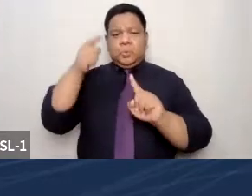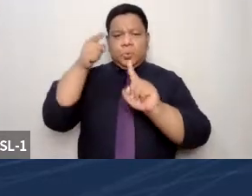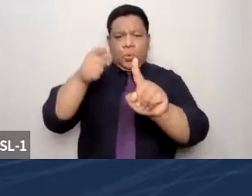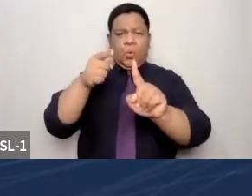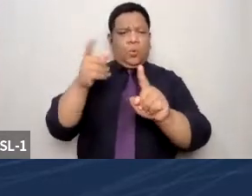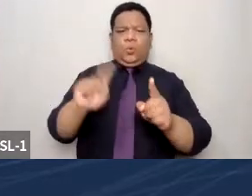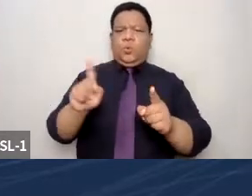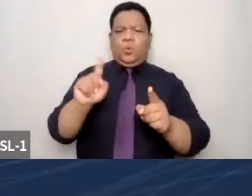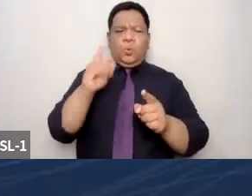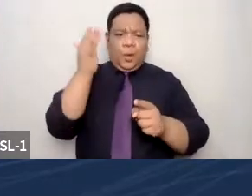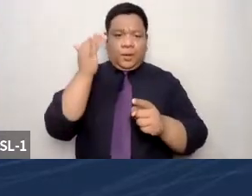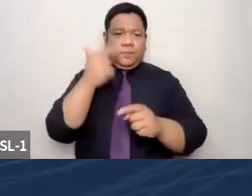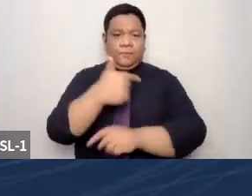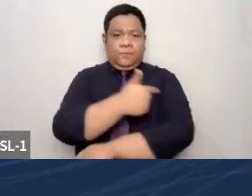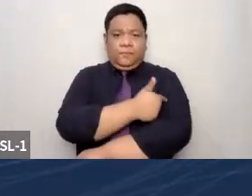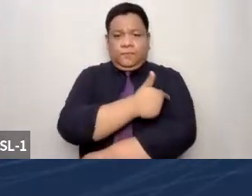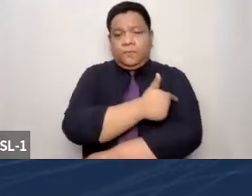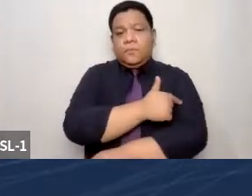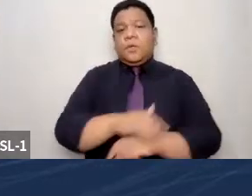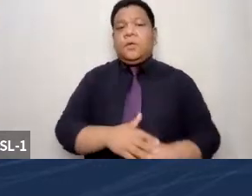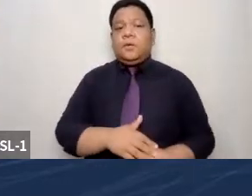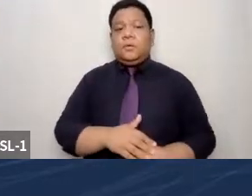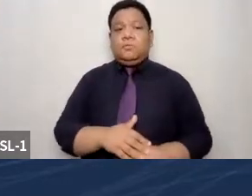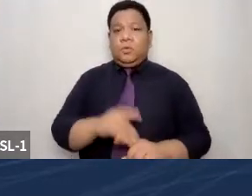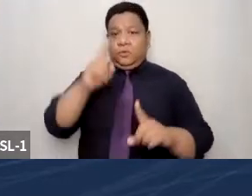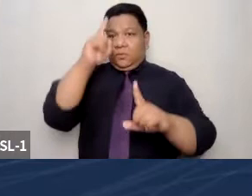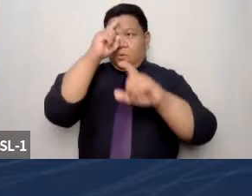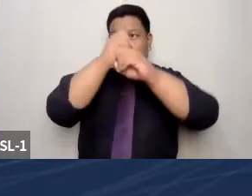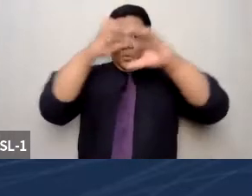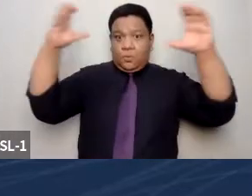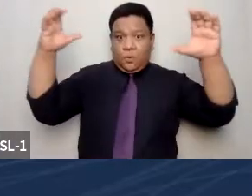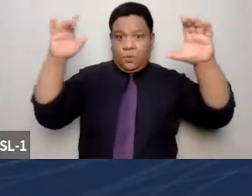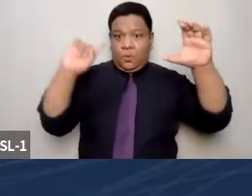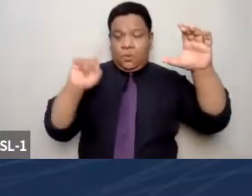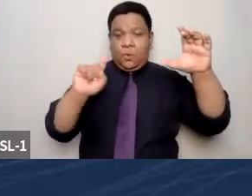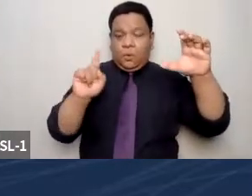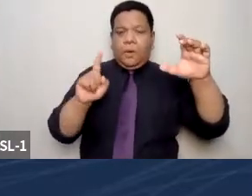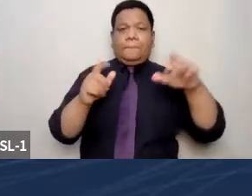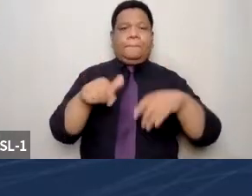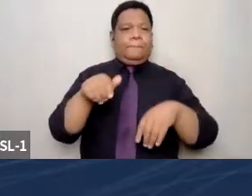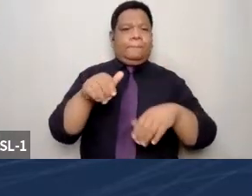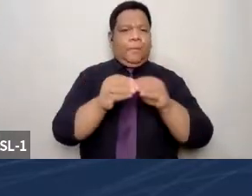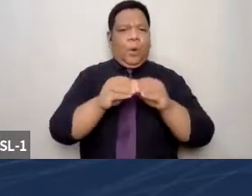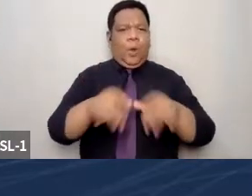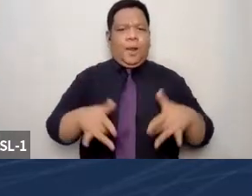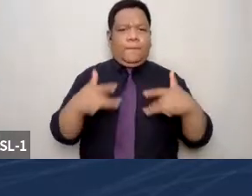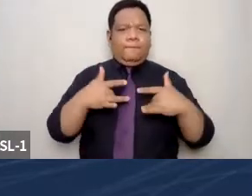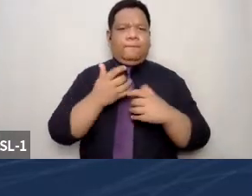So our vision is really to save more lives. That is really one of the primary reasons why we need to get vaccinated.